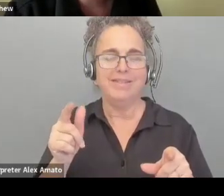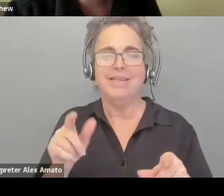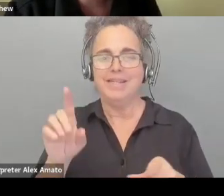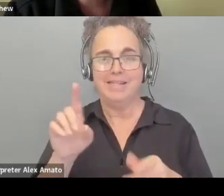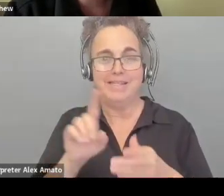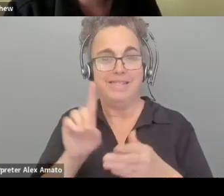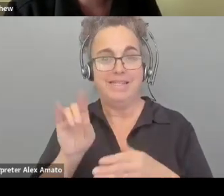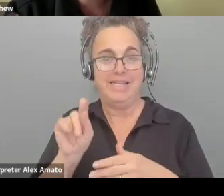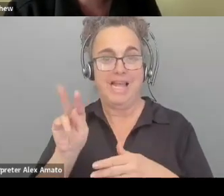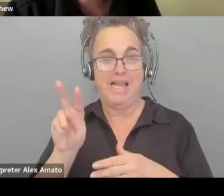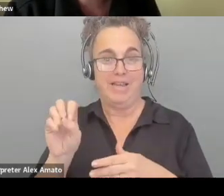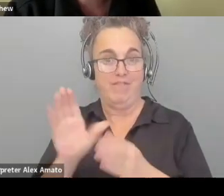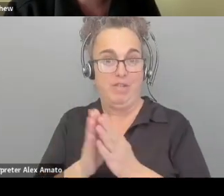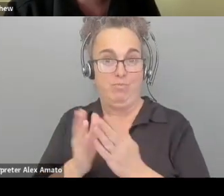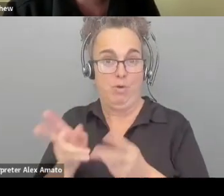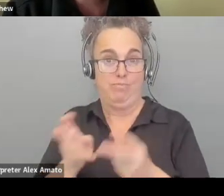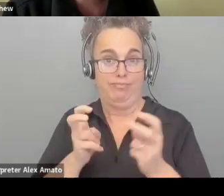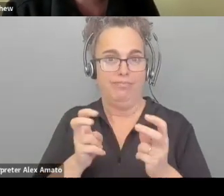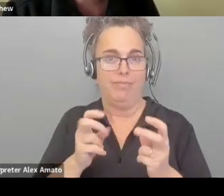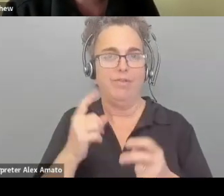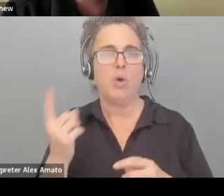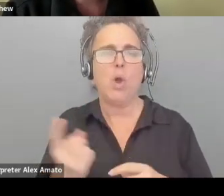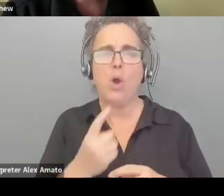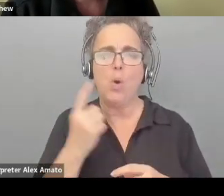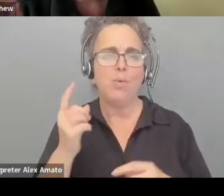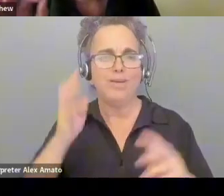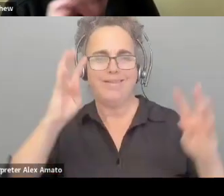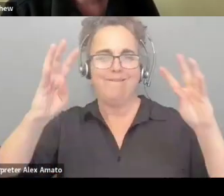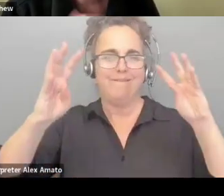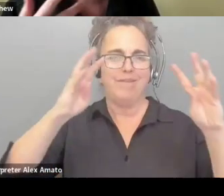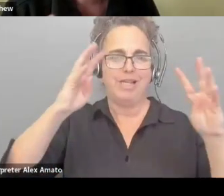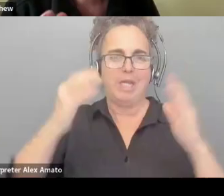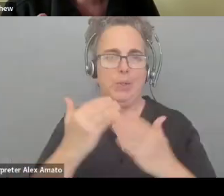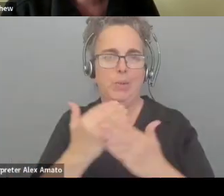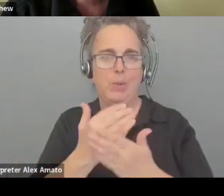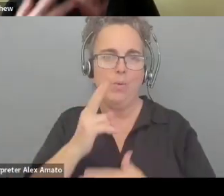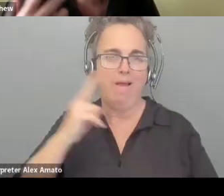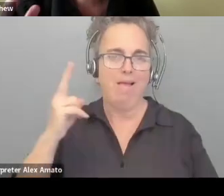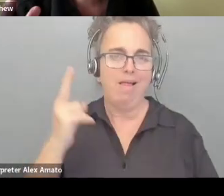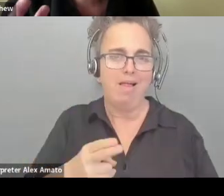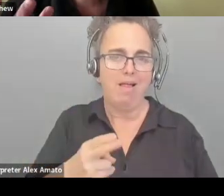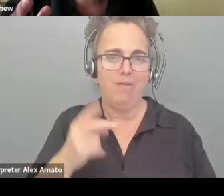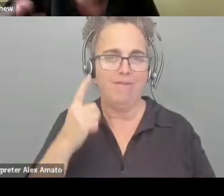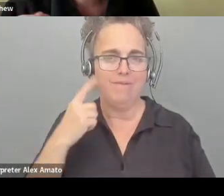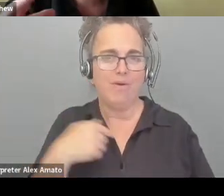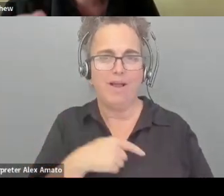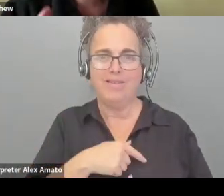"they are always inventing new hells for us." The thing is that proposals about generative AI is people